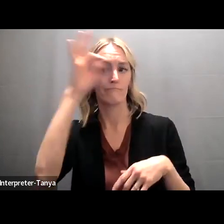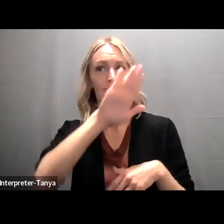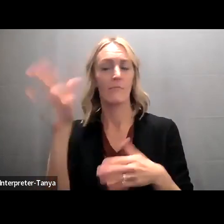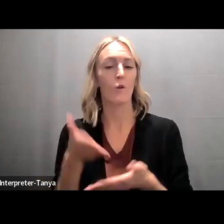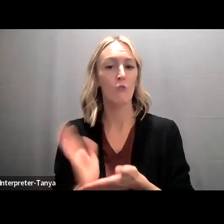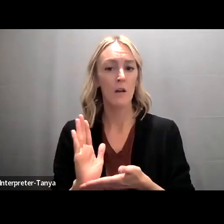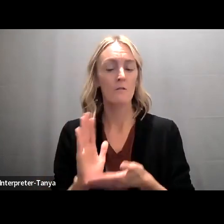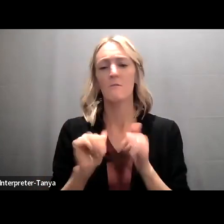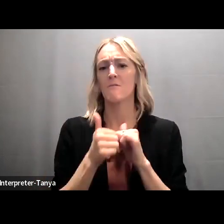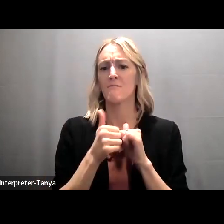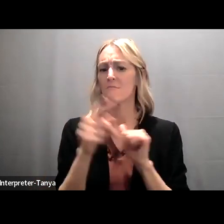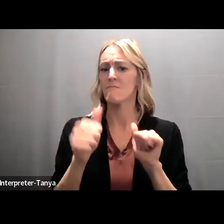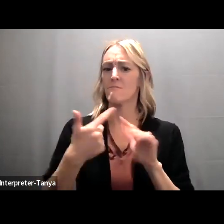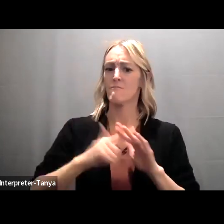How can you start with your own consumers?